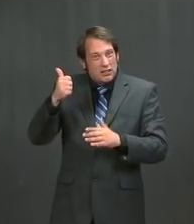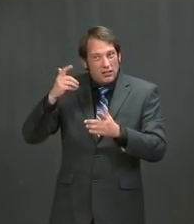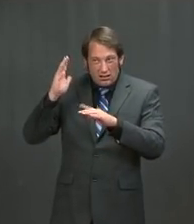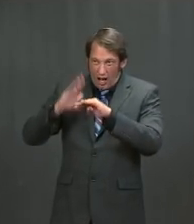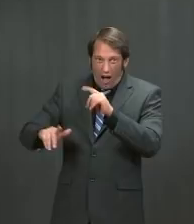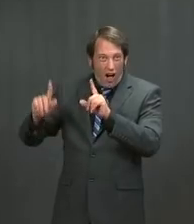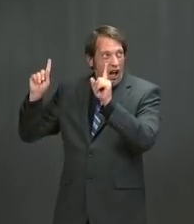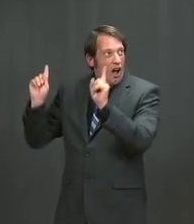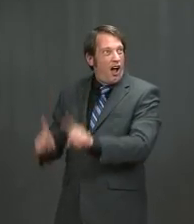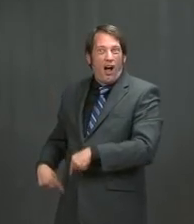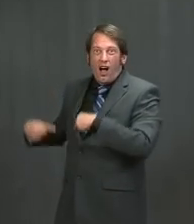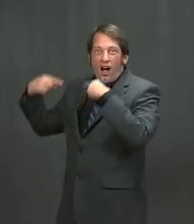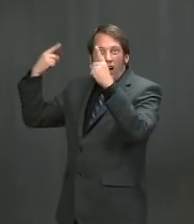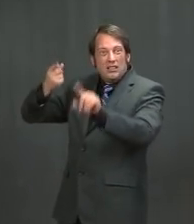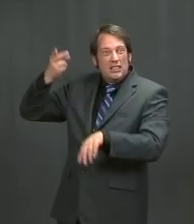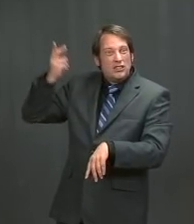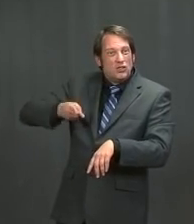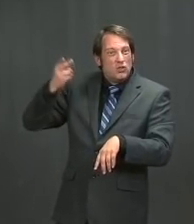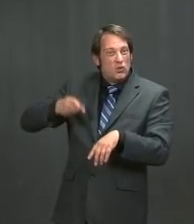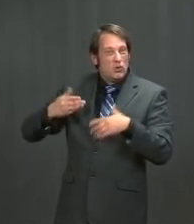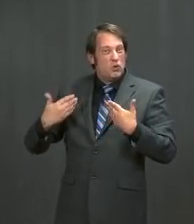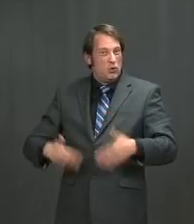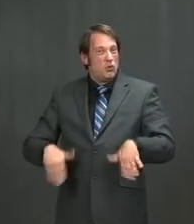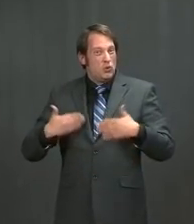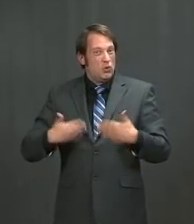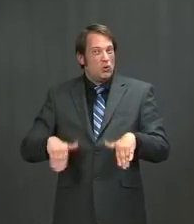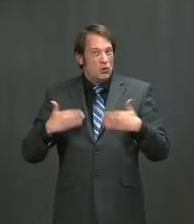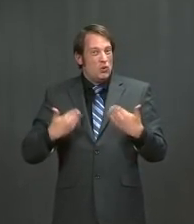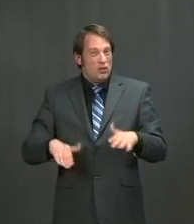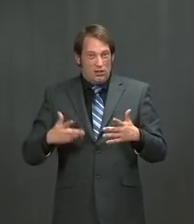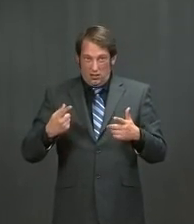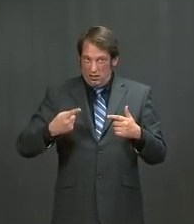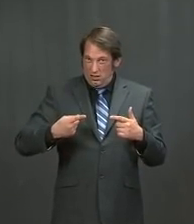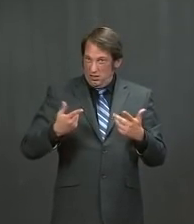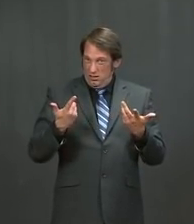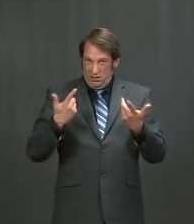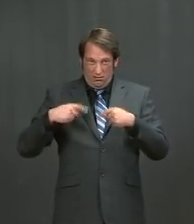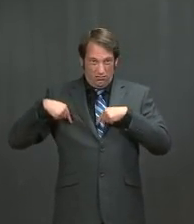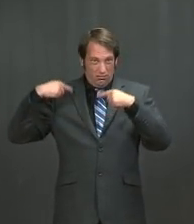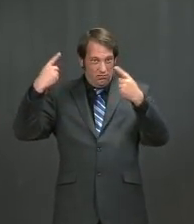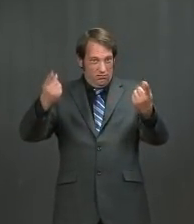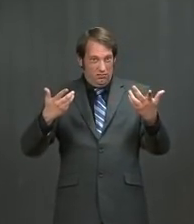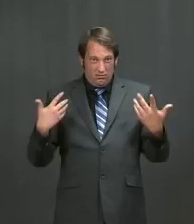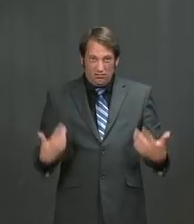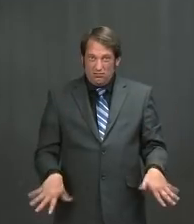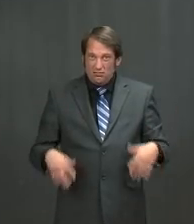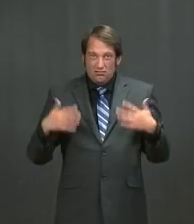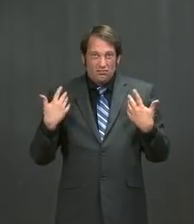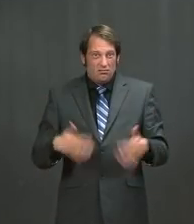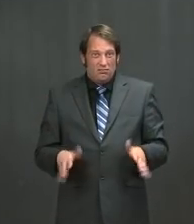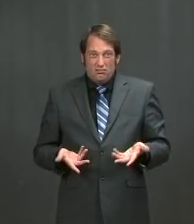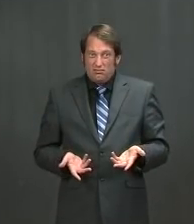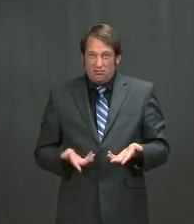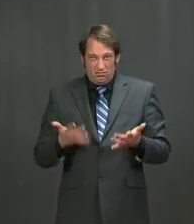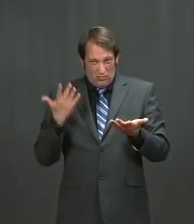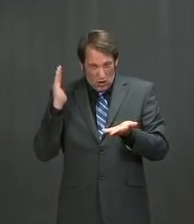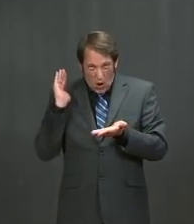since anyone in this room was alive, I think -- or around that amount of time. So that's our proposal. Of course, what the President proposed --